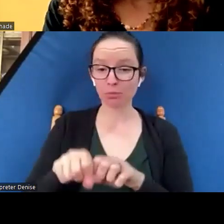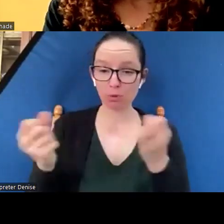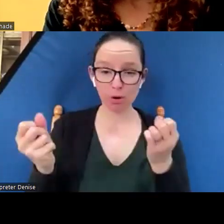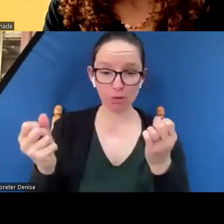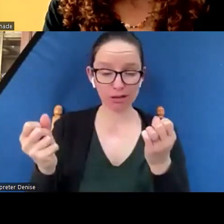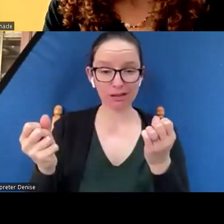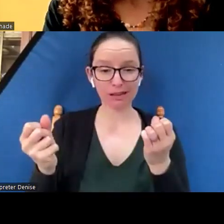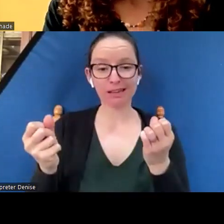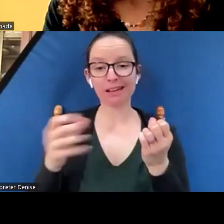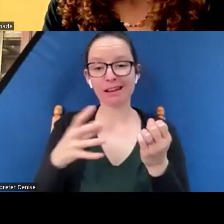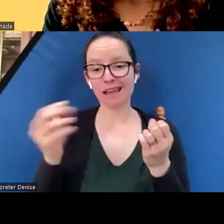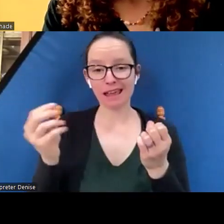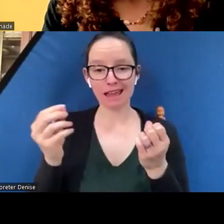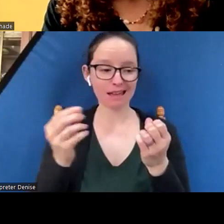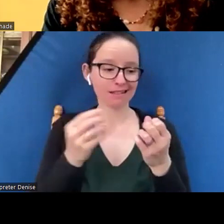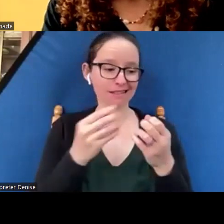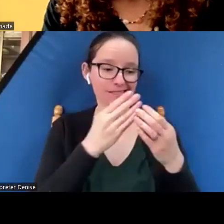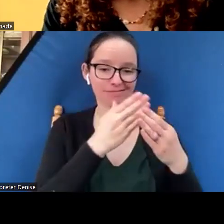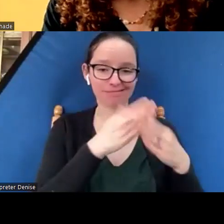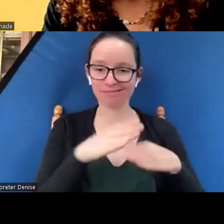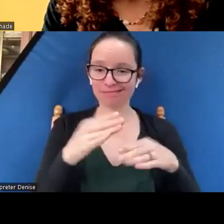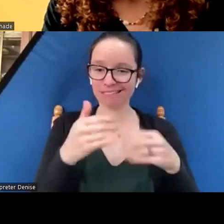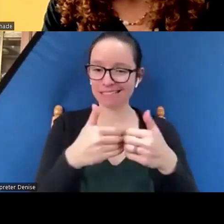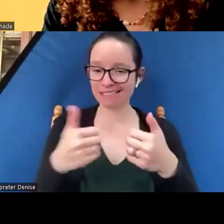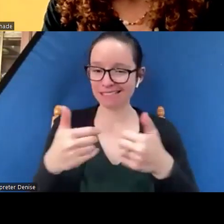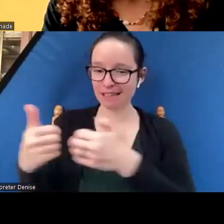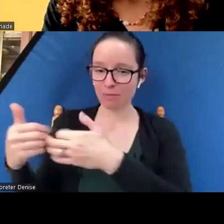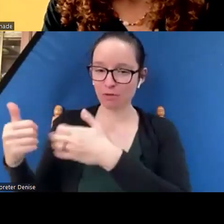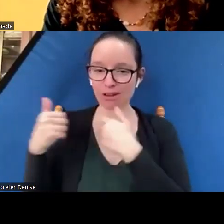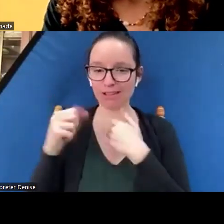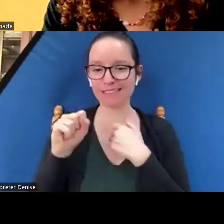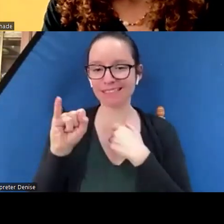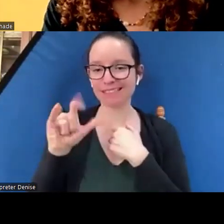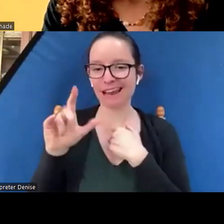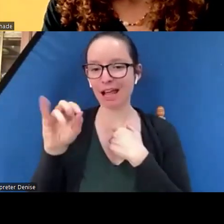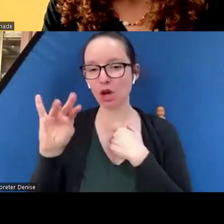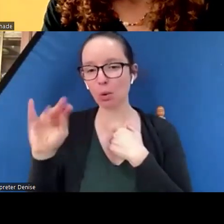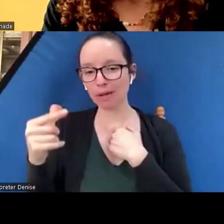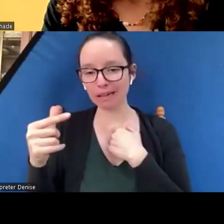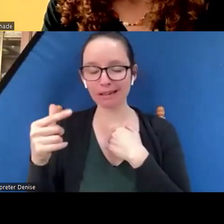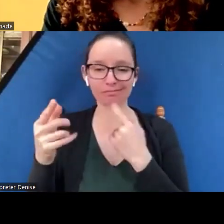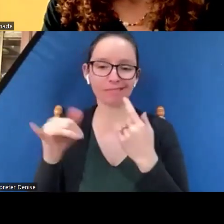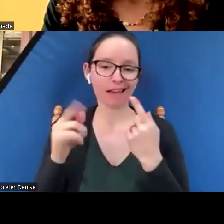happen just sort of within those project teams without yeah,